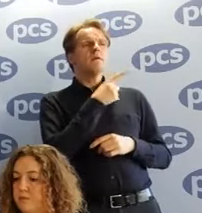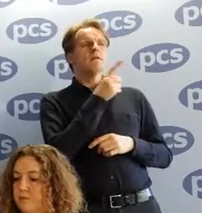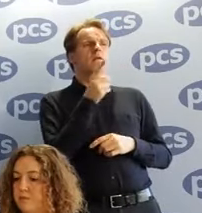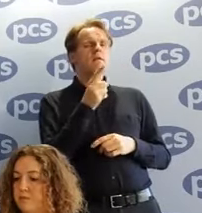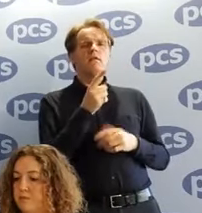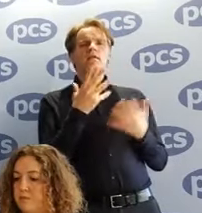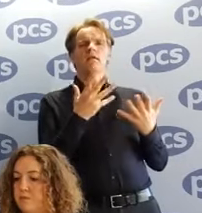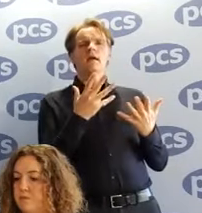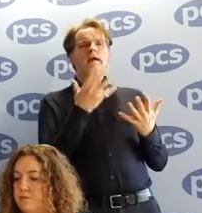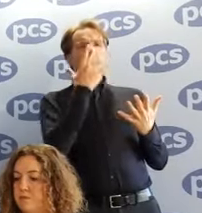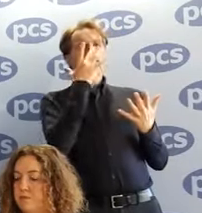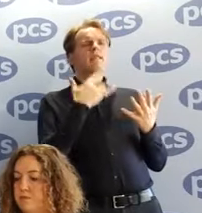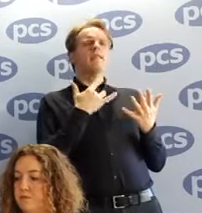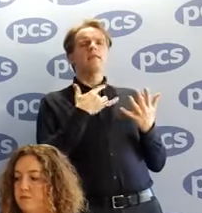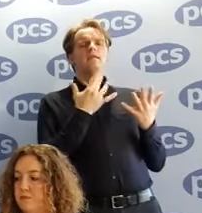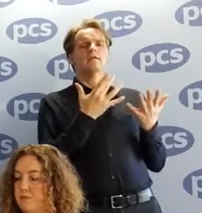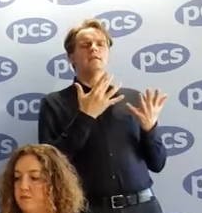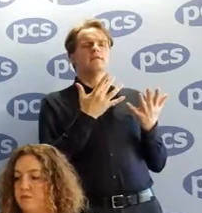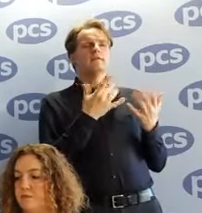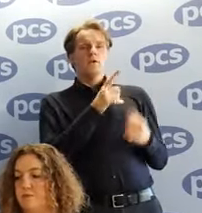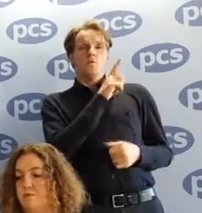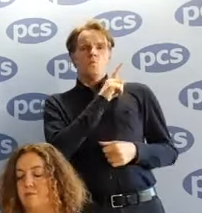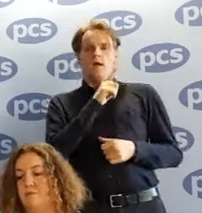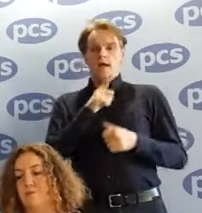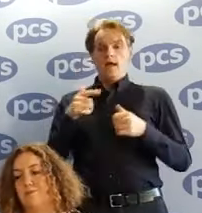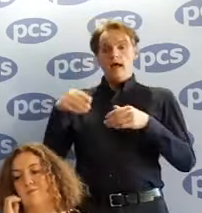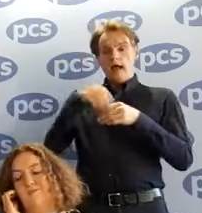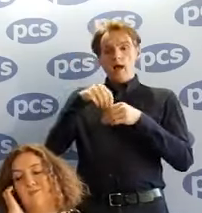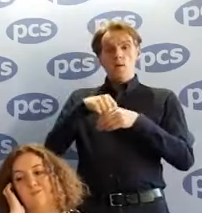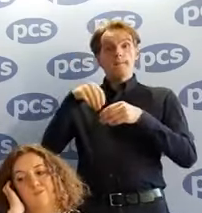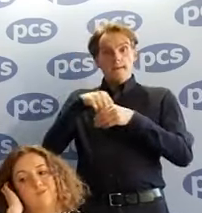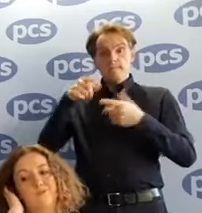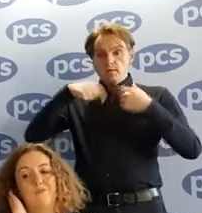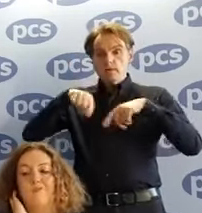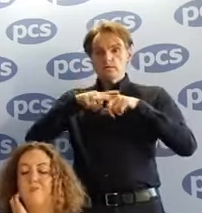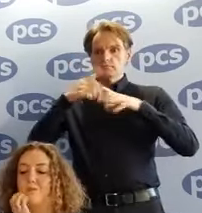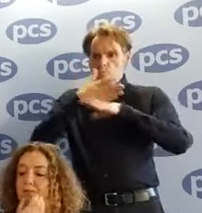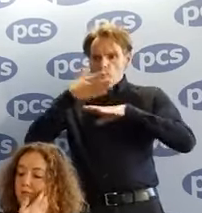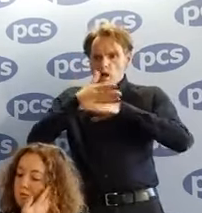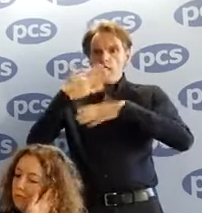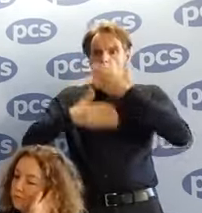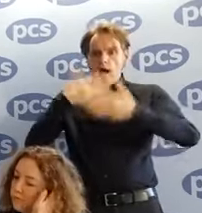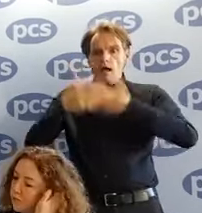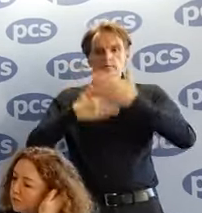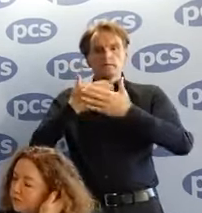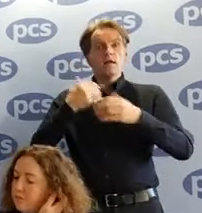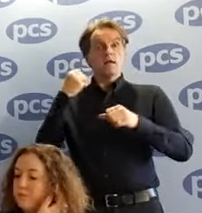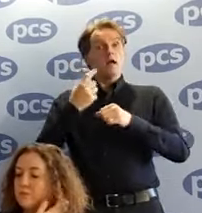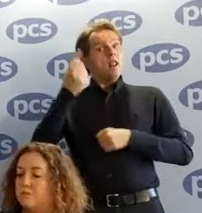hard-working civil servants and public servants our members because the government last year led everyone to believe that there was no public sector